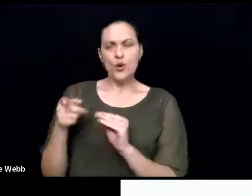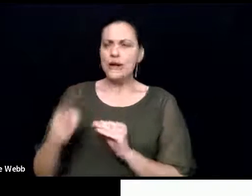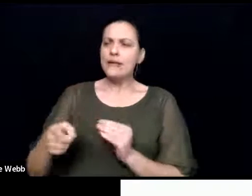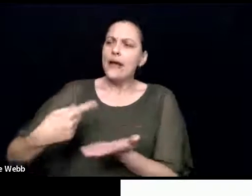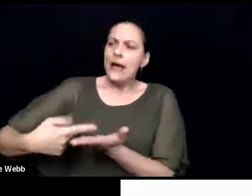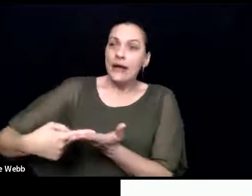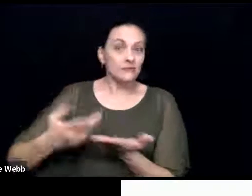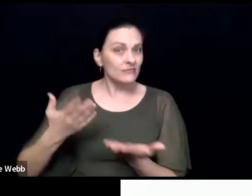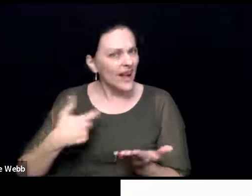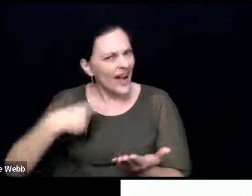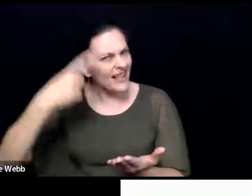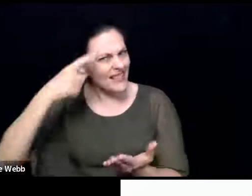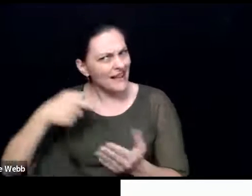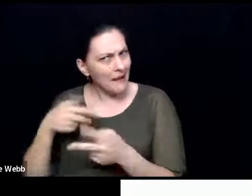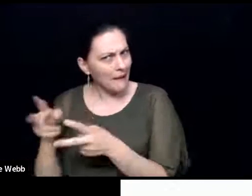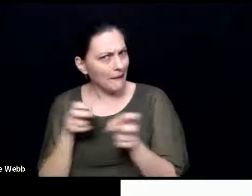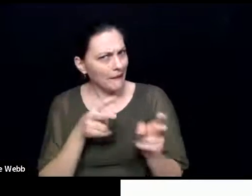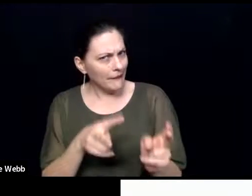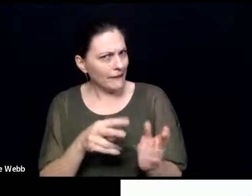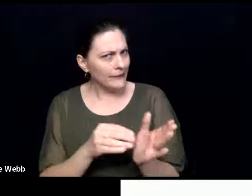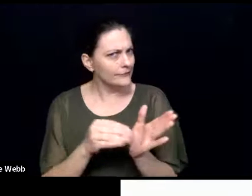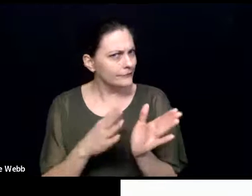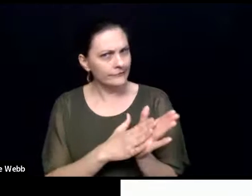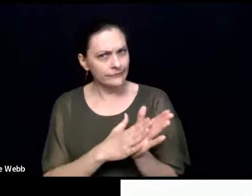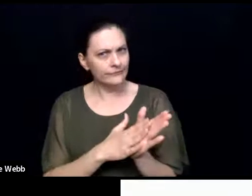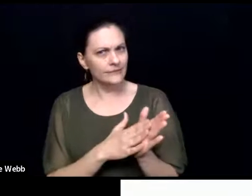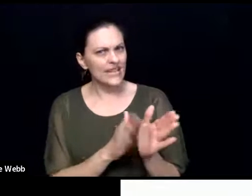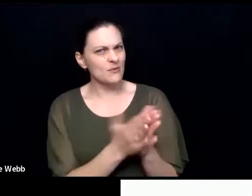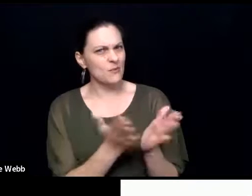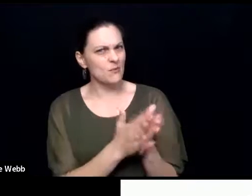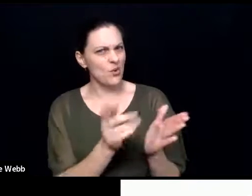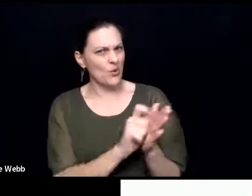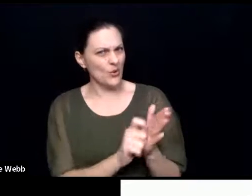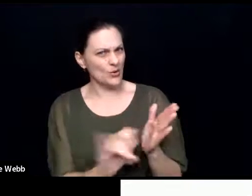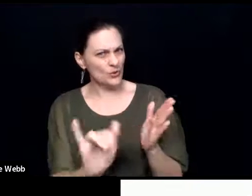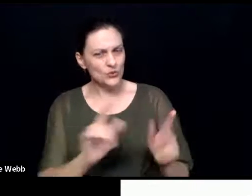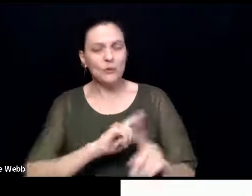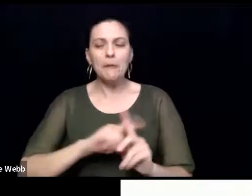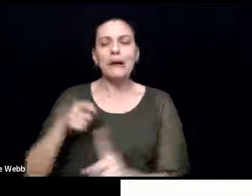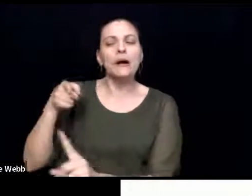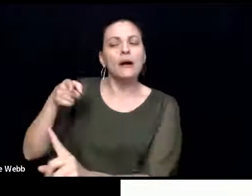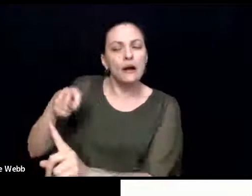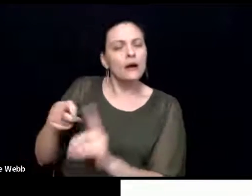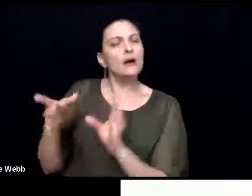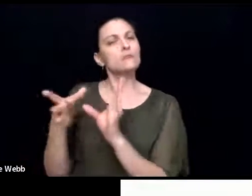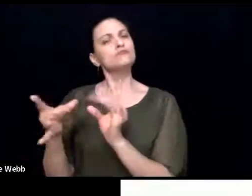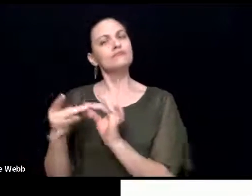Black people are hesitant because of how they have been treated by the health care system.